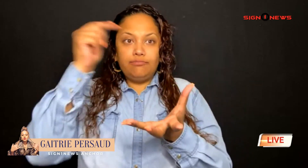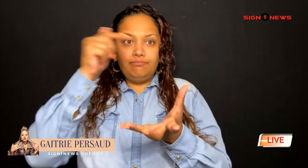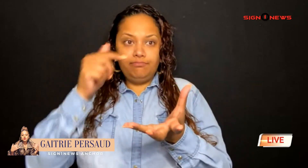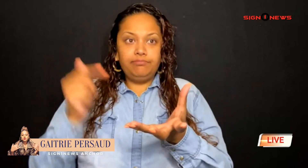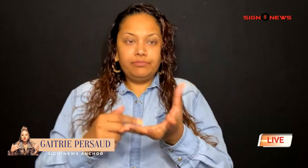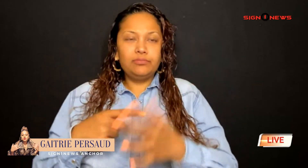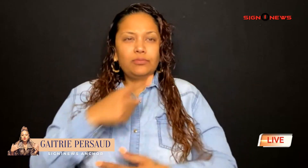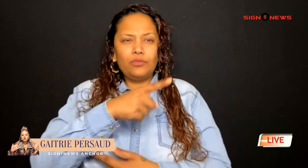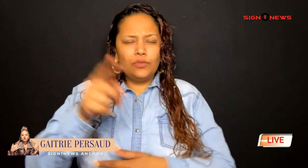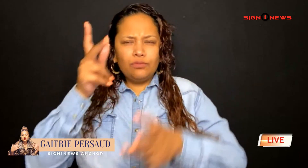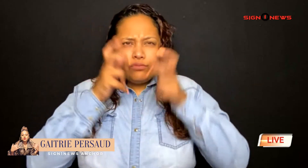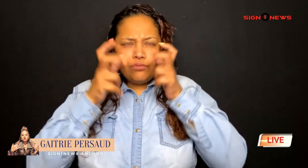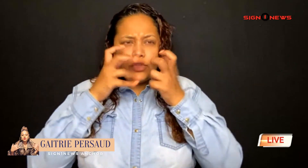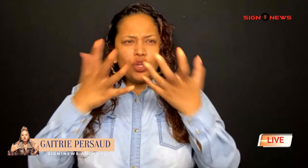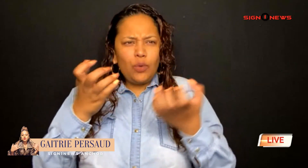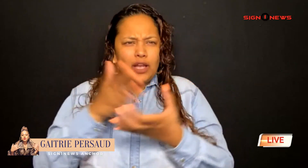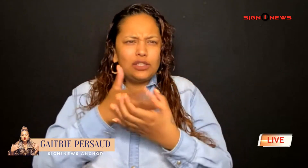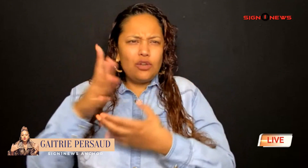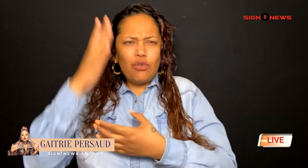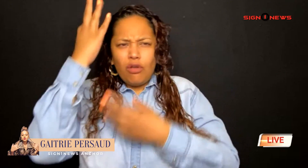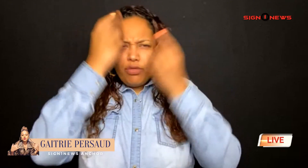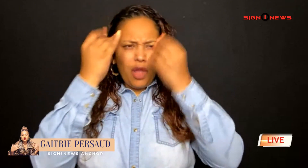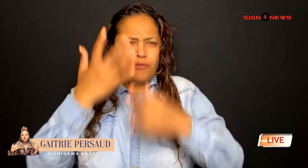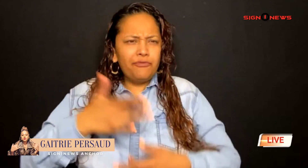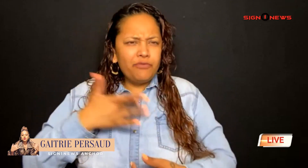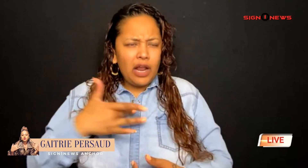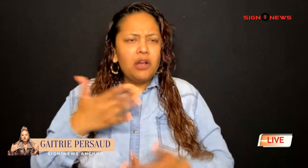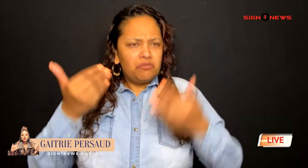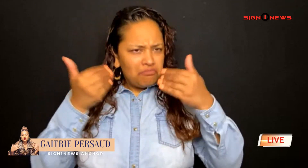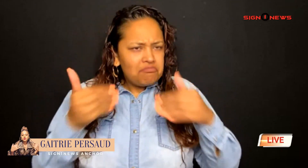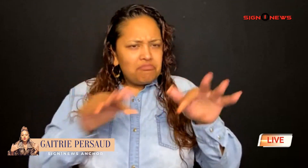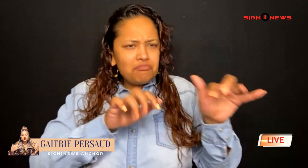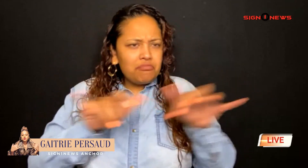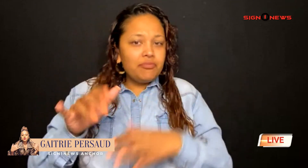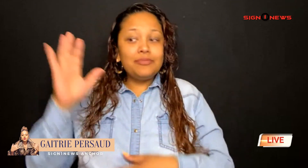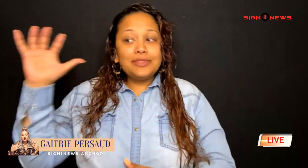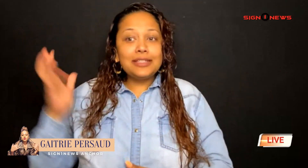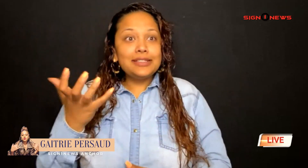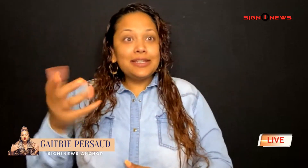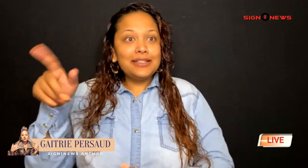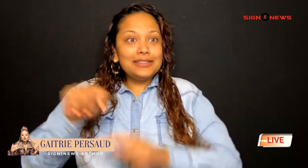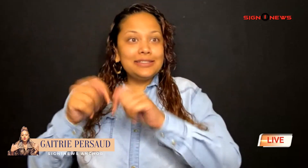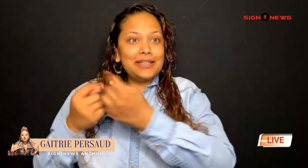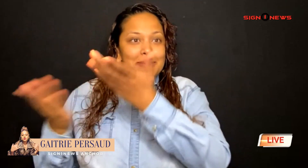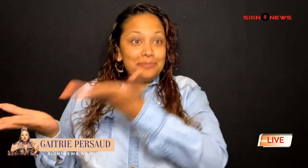stories making headlines today if you post an interesting comment during this update